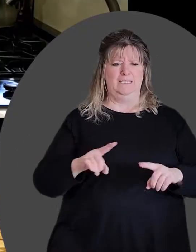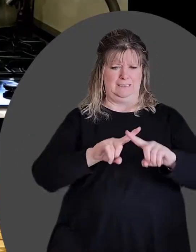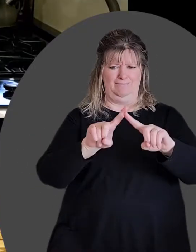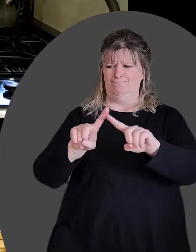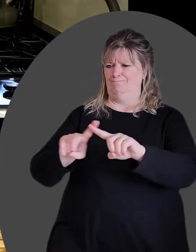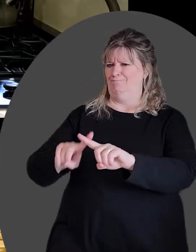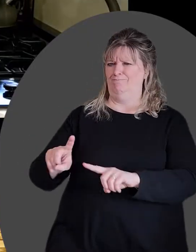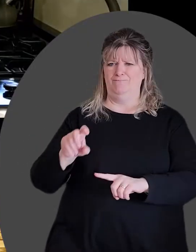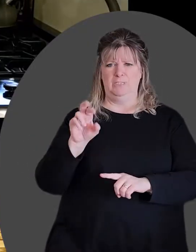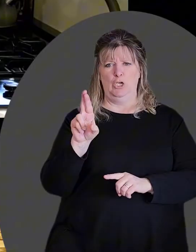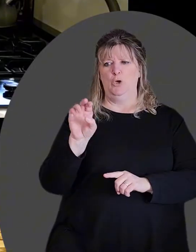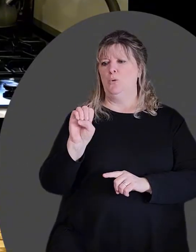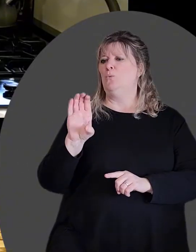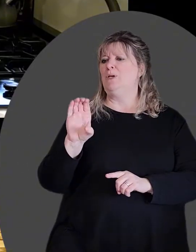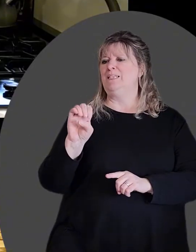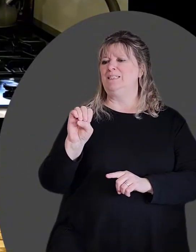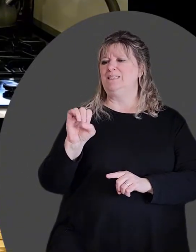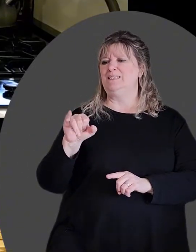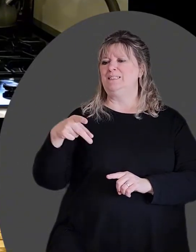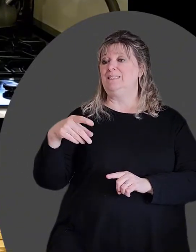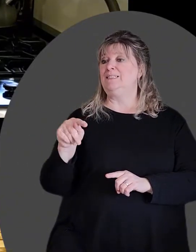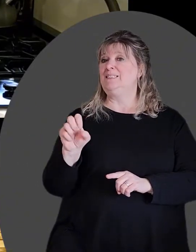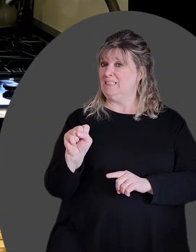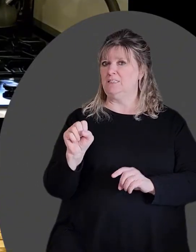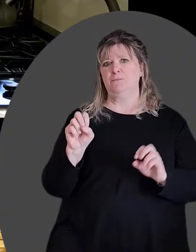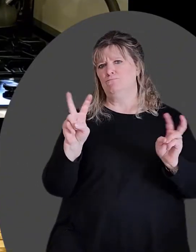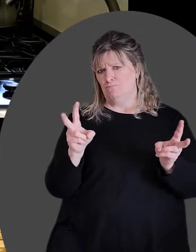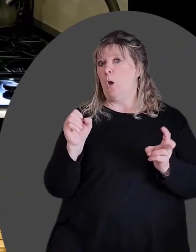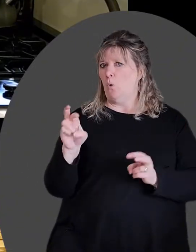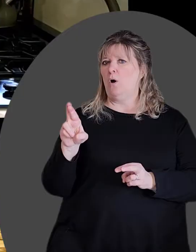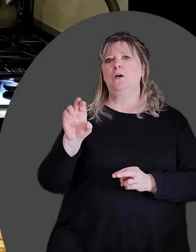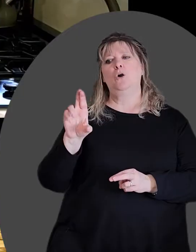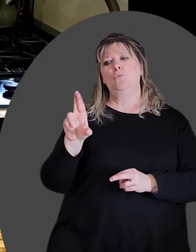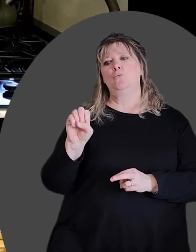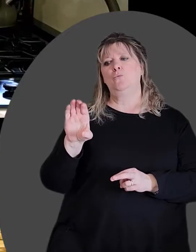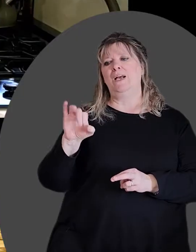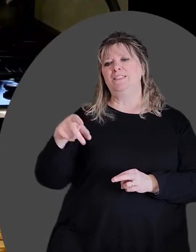or recipes for this condiment or this seasoning